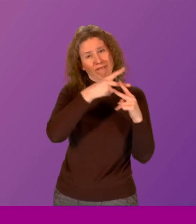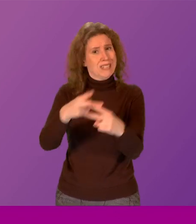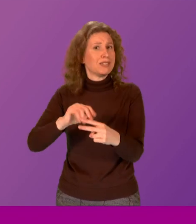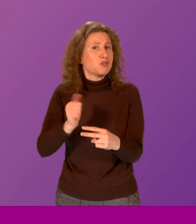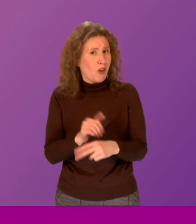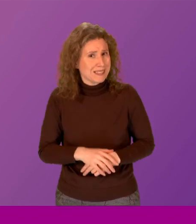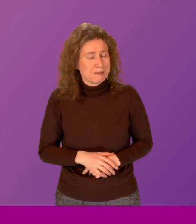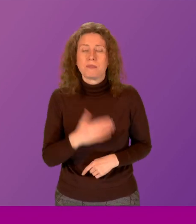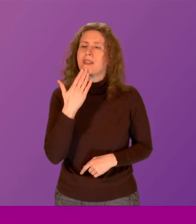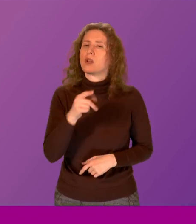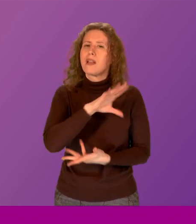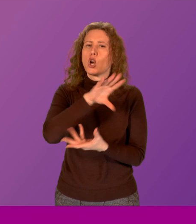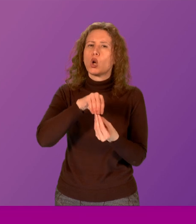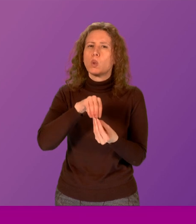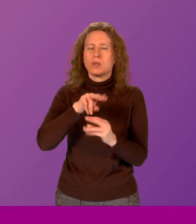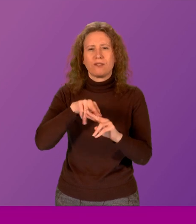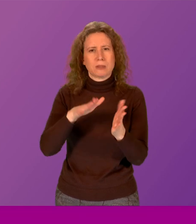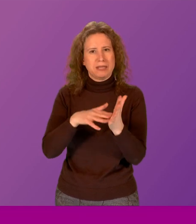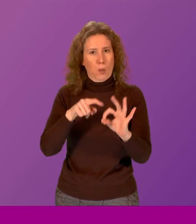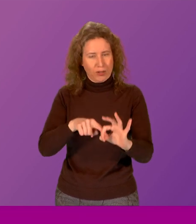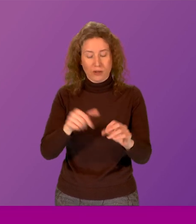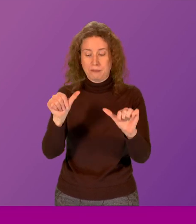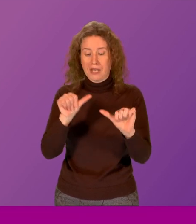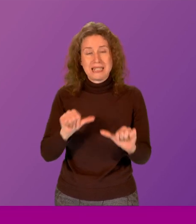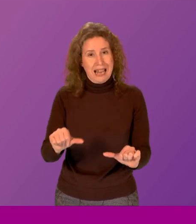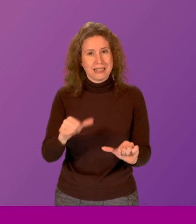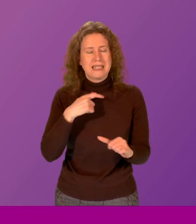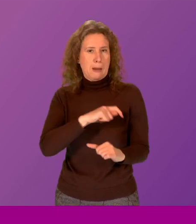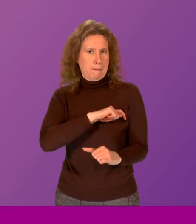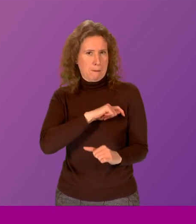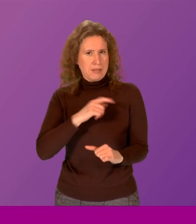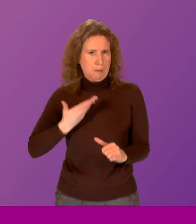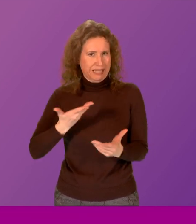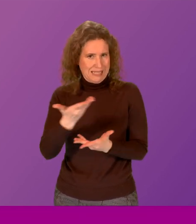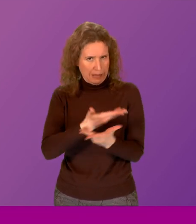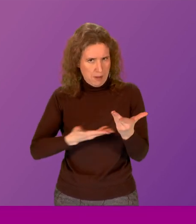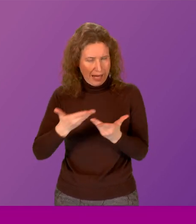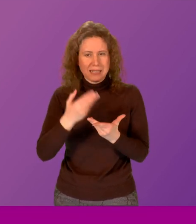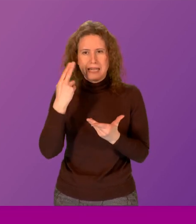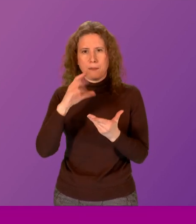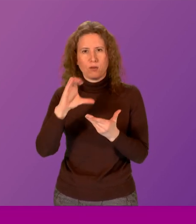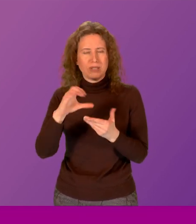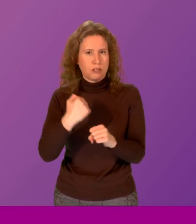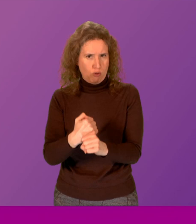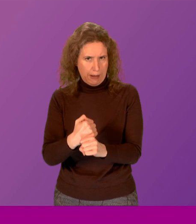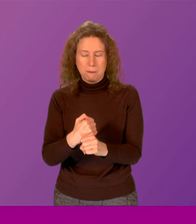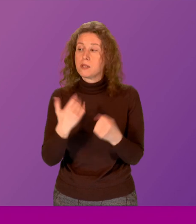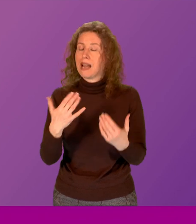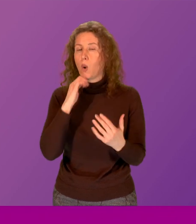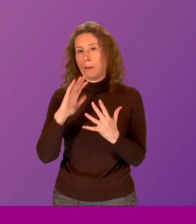That concludes First Minister’s question time. There will be a short suspension